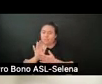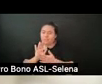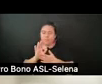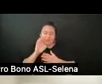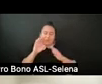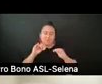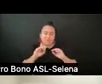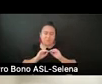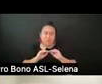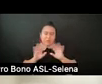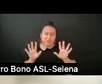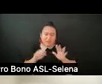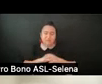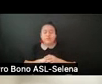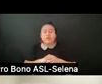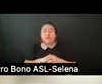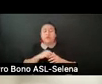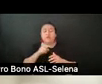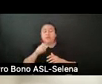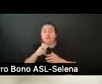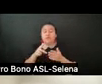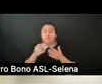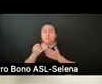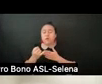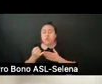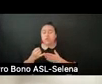This is more of a project eligibility or just a question that I get quite often.